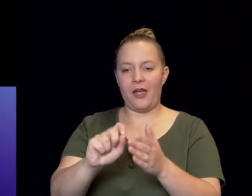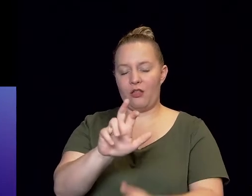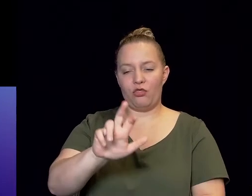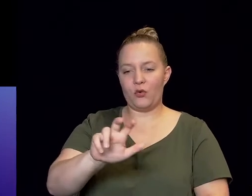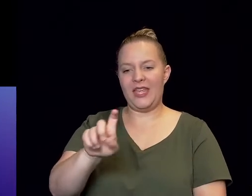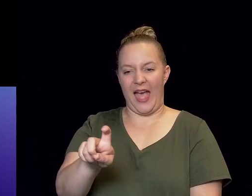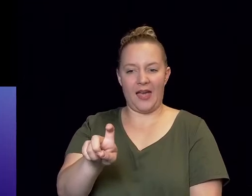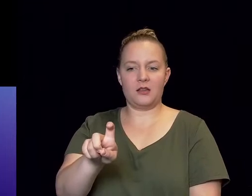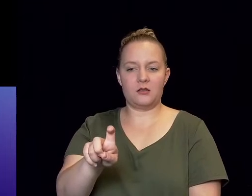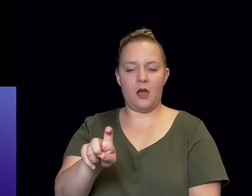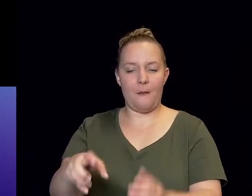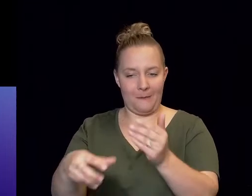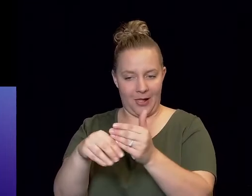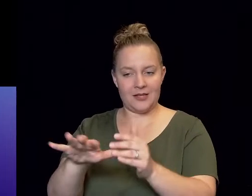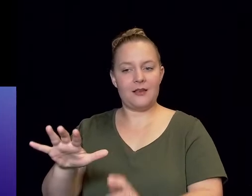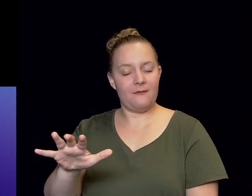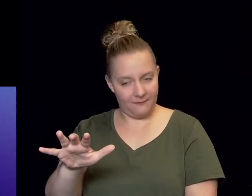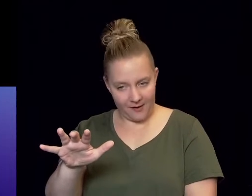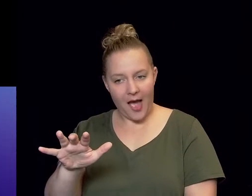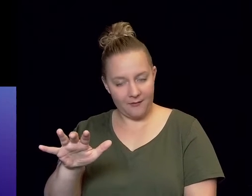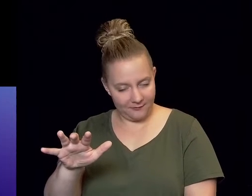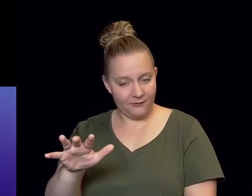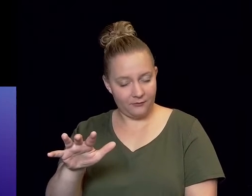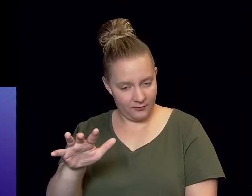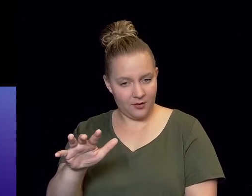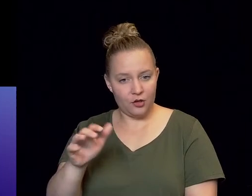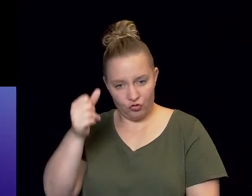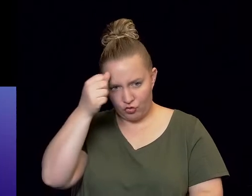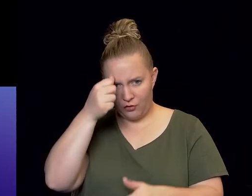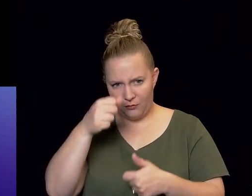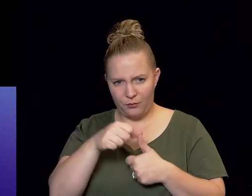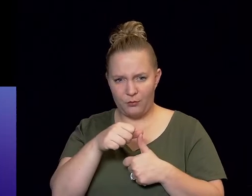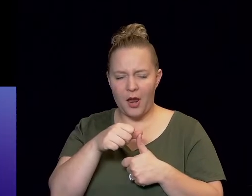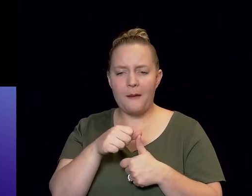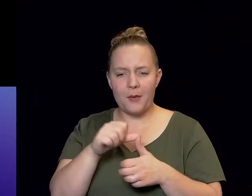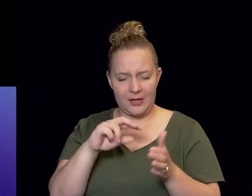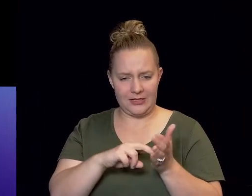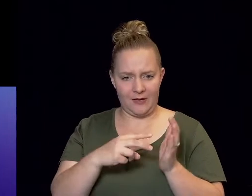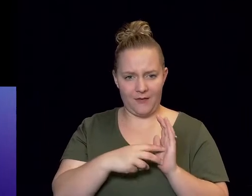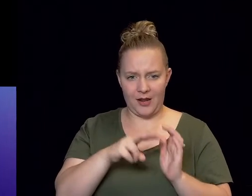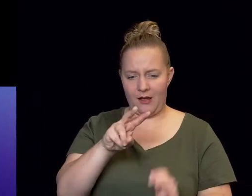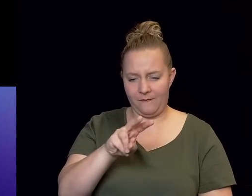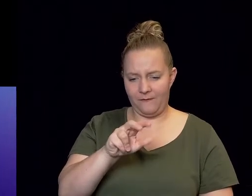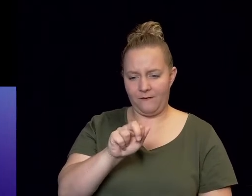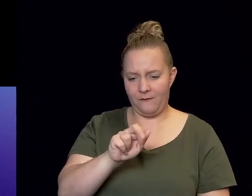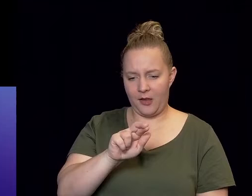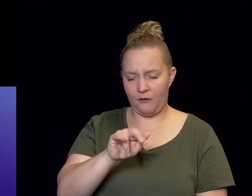and then plus our 5 field goals. But remember, this defining a variable is extremely important